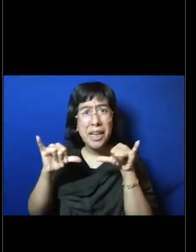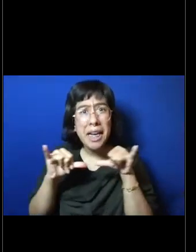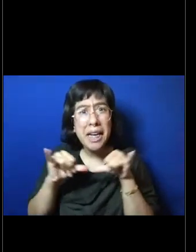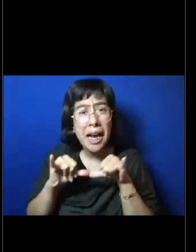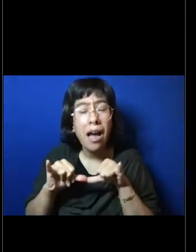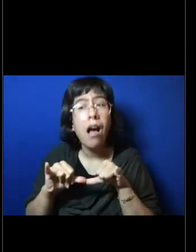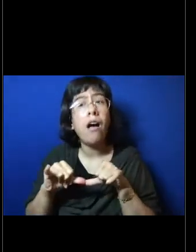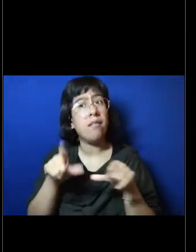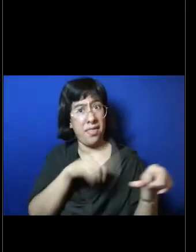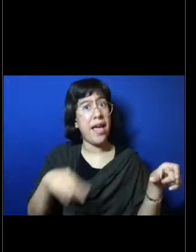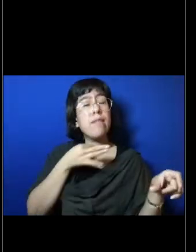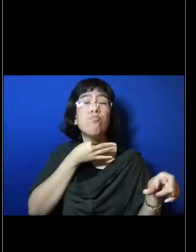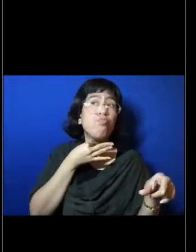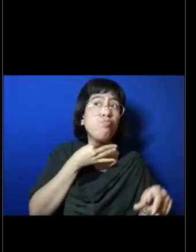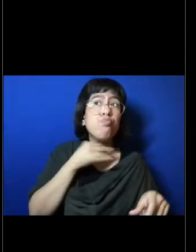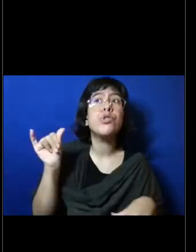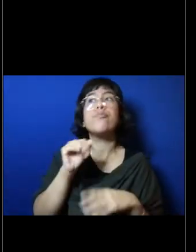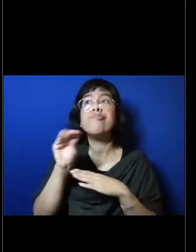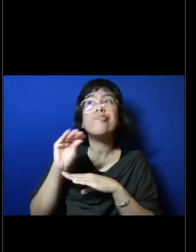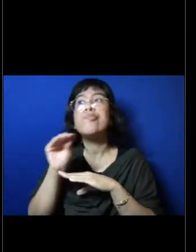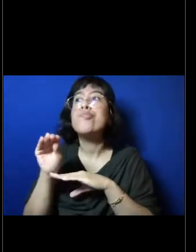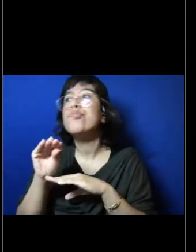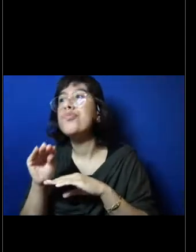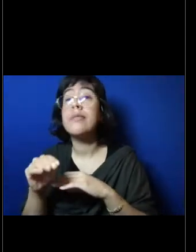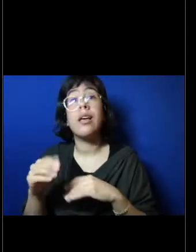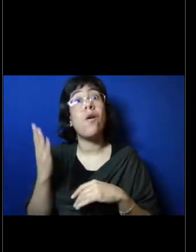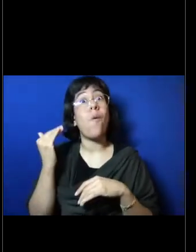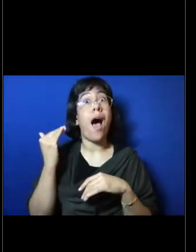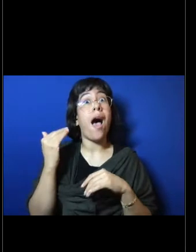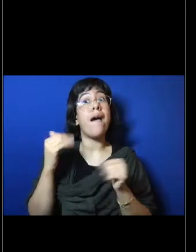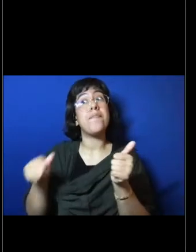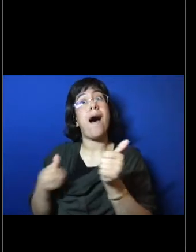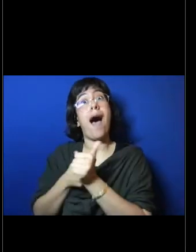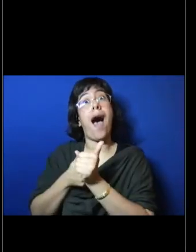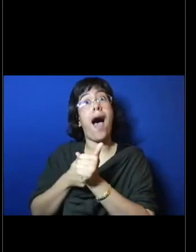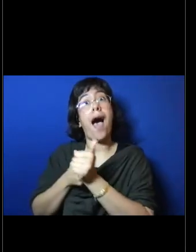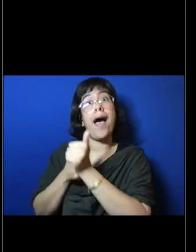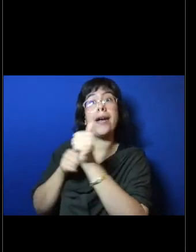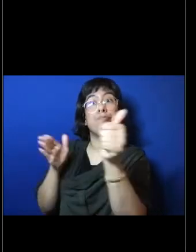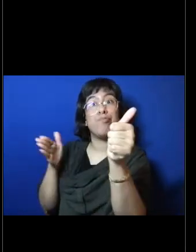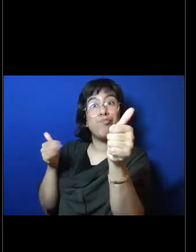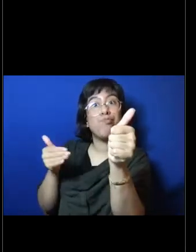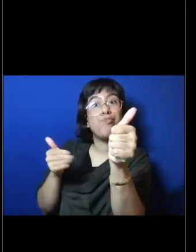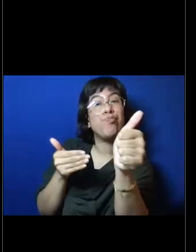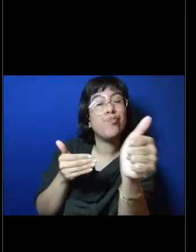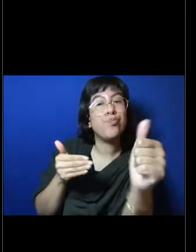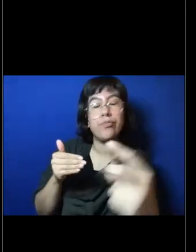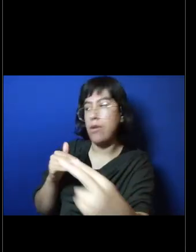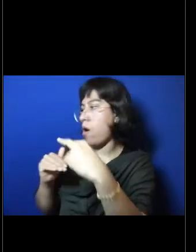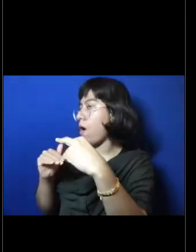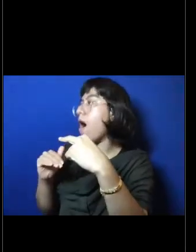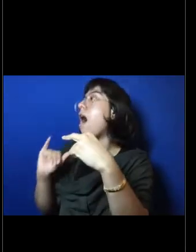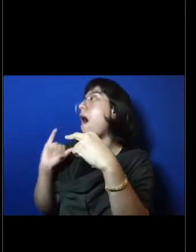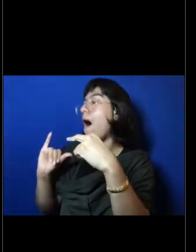So they'll come over often from behind so that you suddenly see them very close